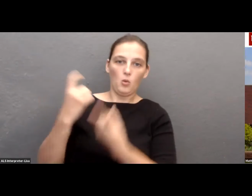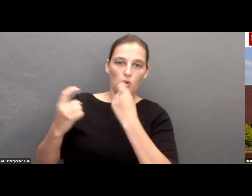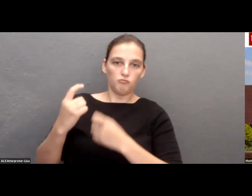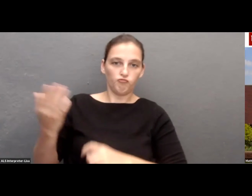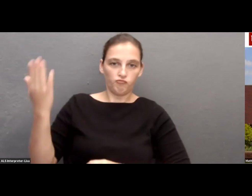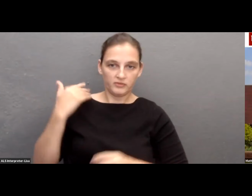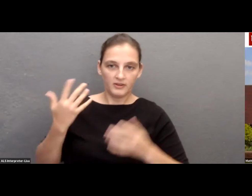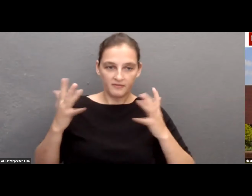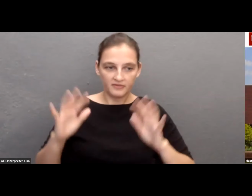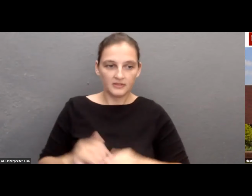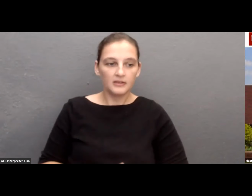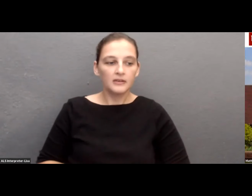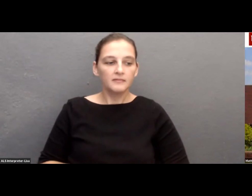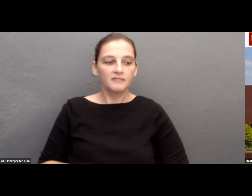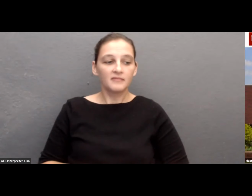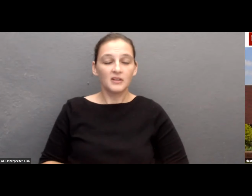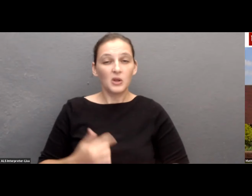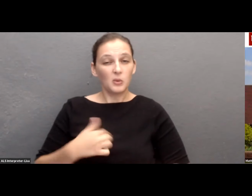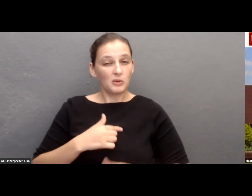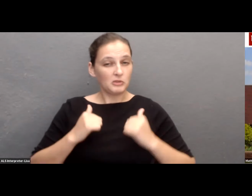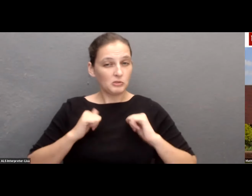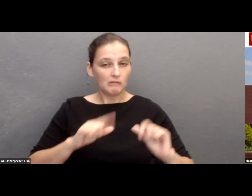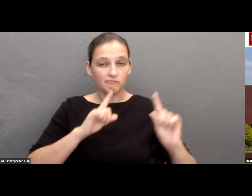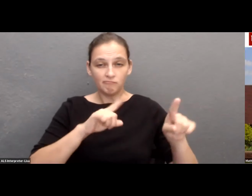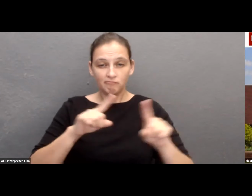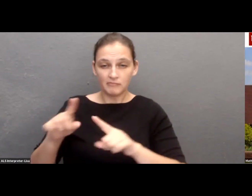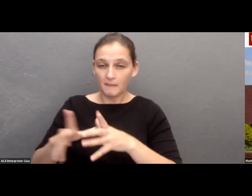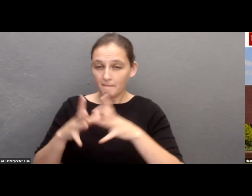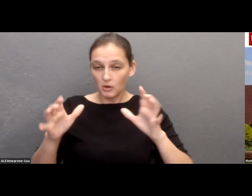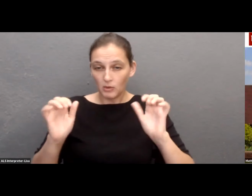While we all try to get to as many questions as we can, I just want to let you know we